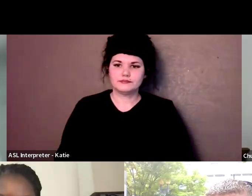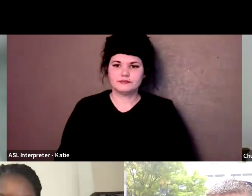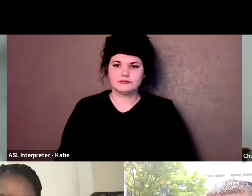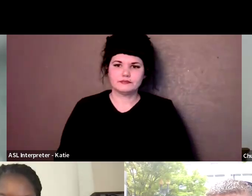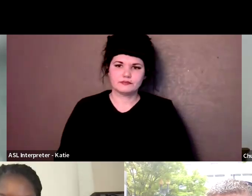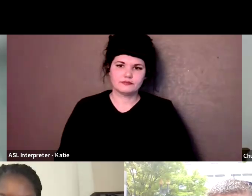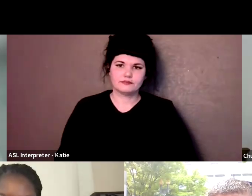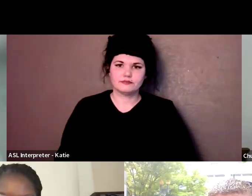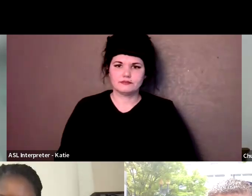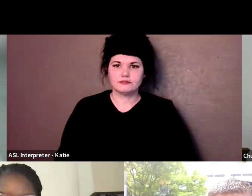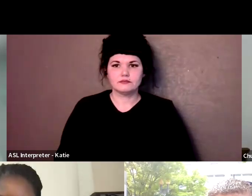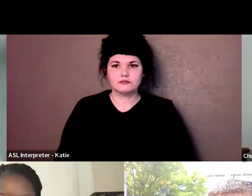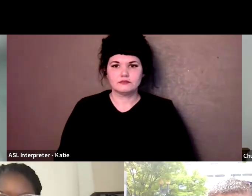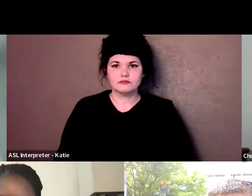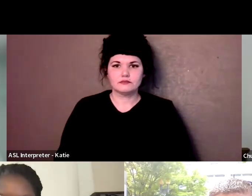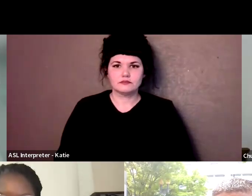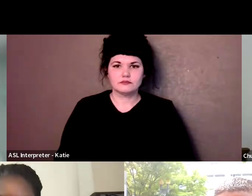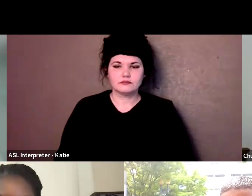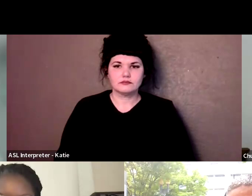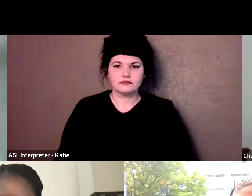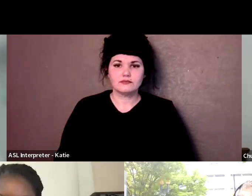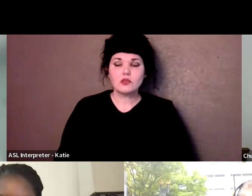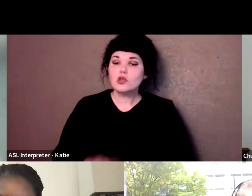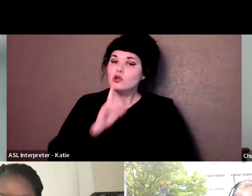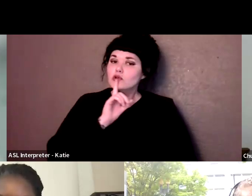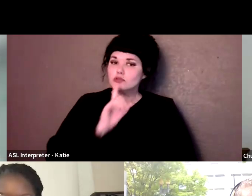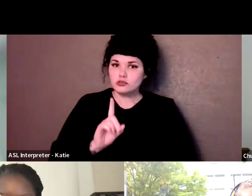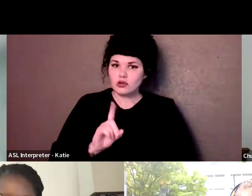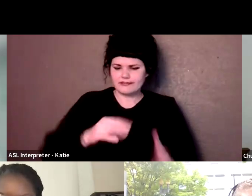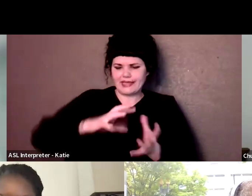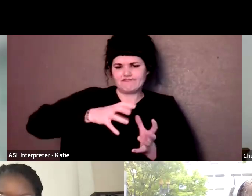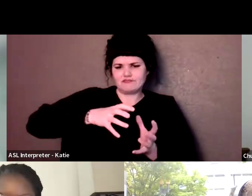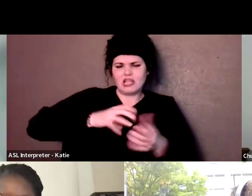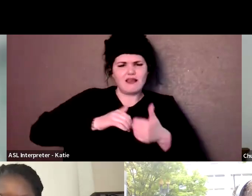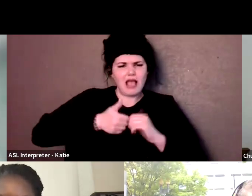describe how intersectionality impacts the mental health needs of those that you serve, especially